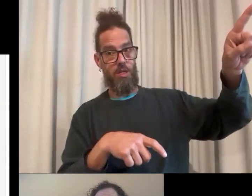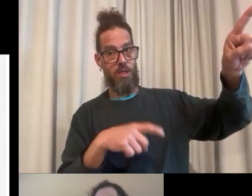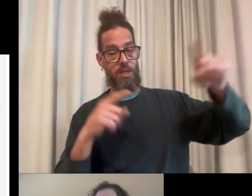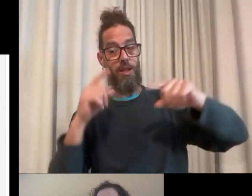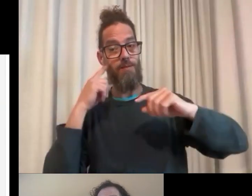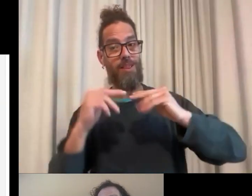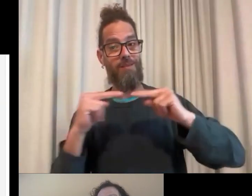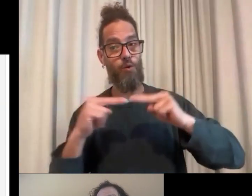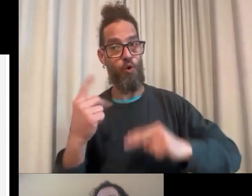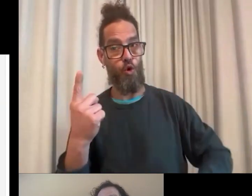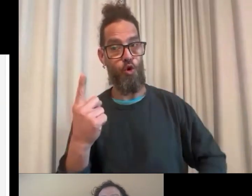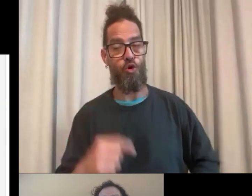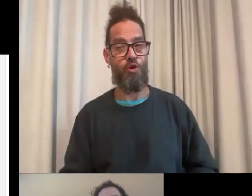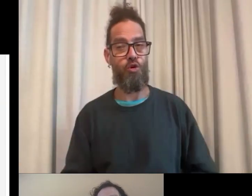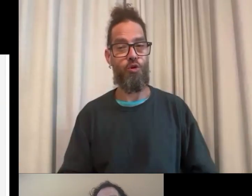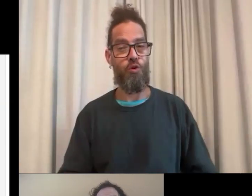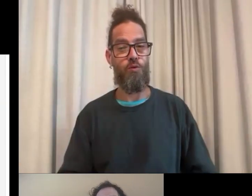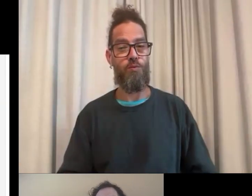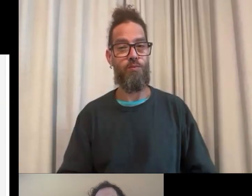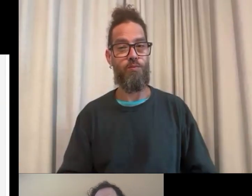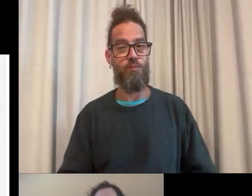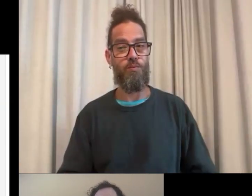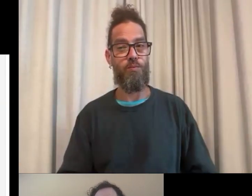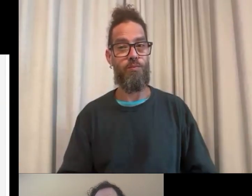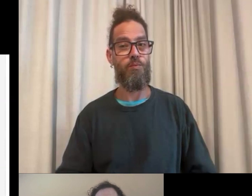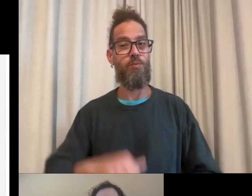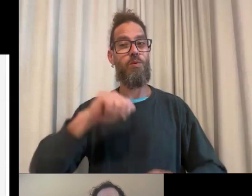then you're also not obligated under the Phase 1 Regulations.